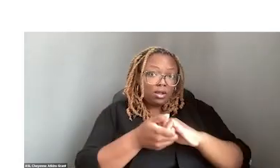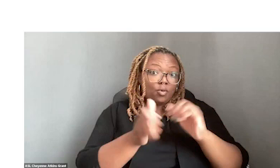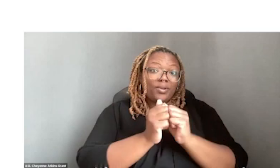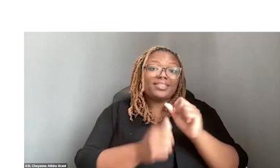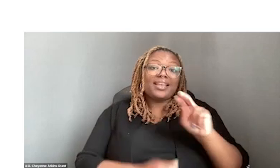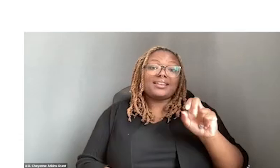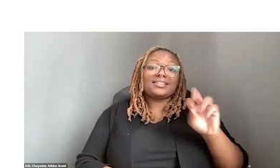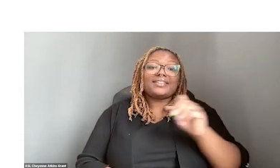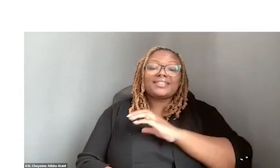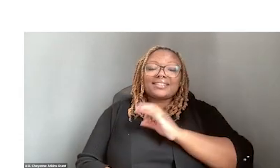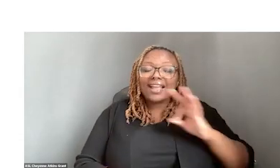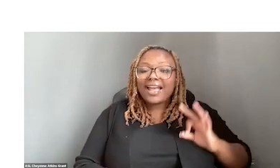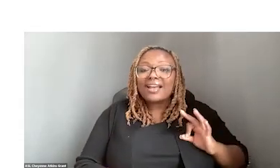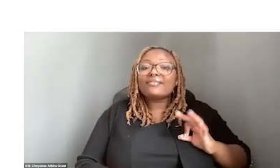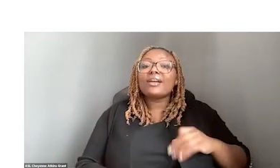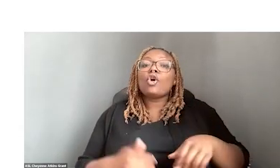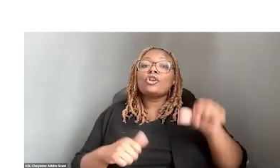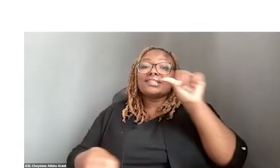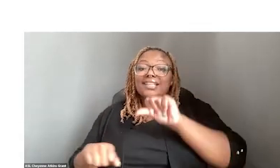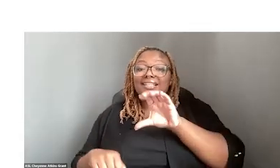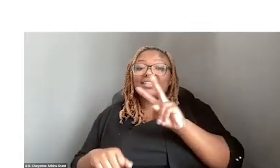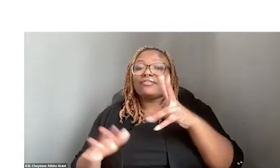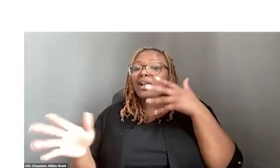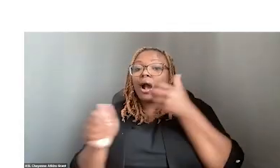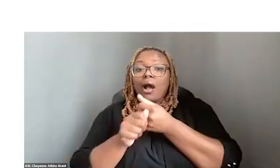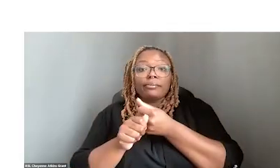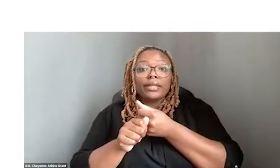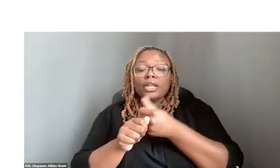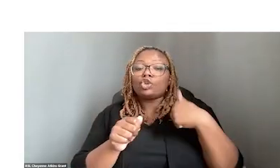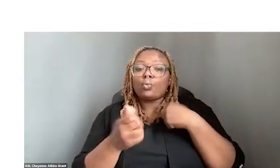We had SciENcv updated so that we could support this new form.